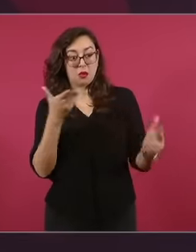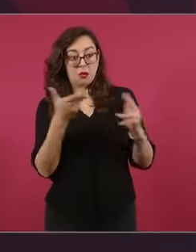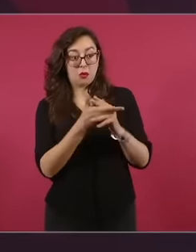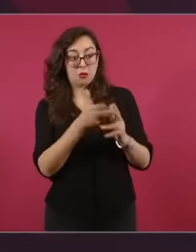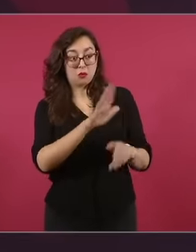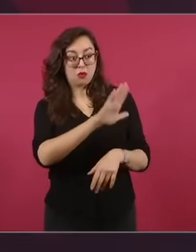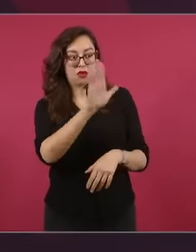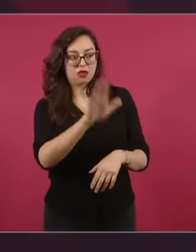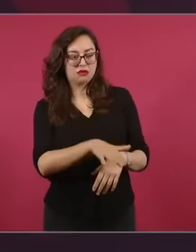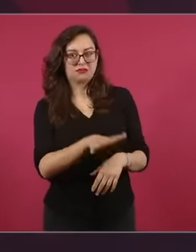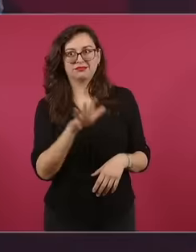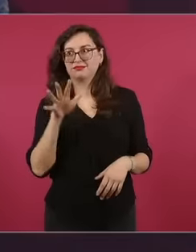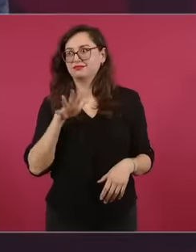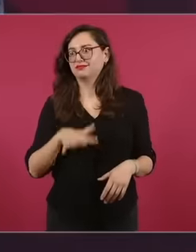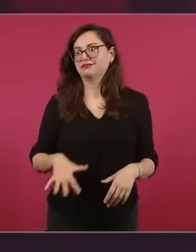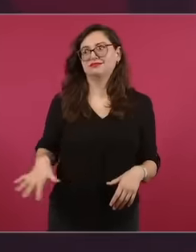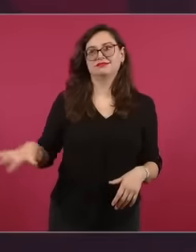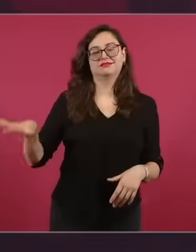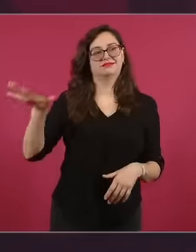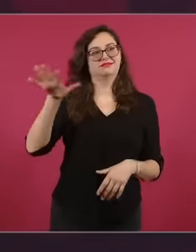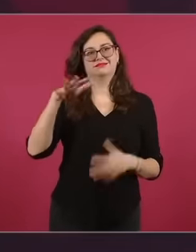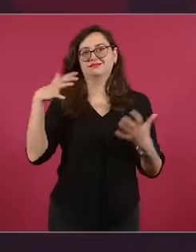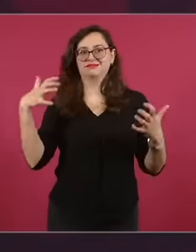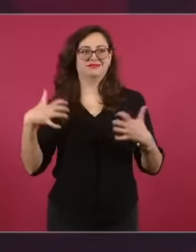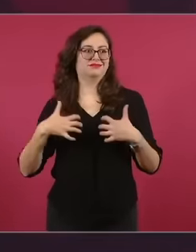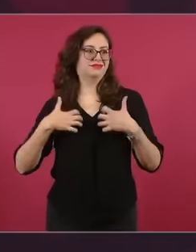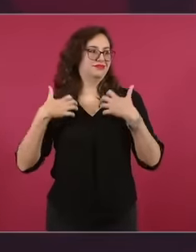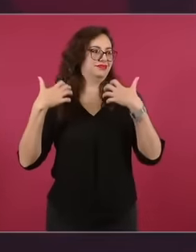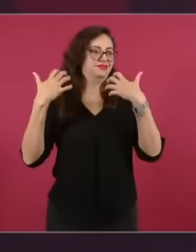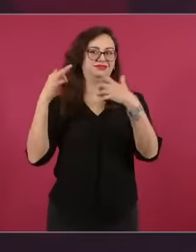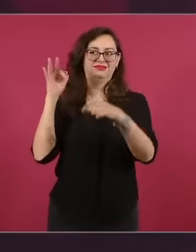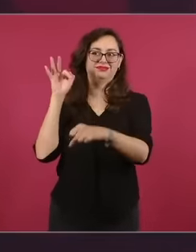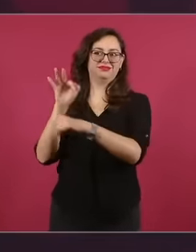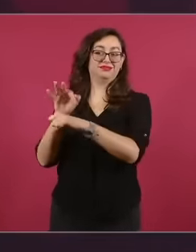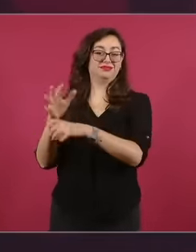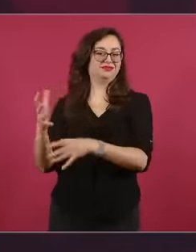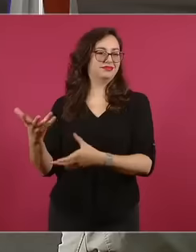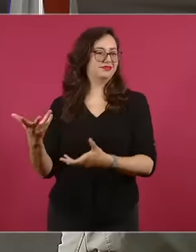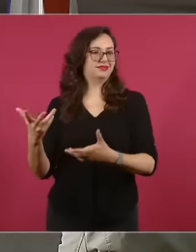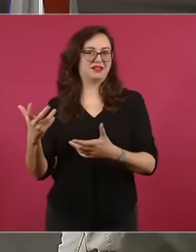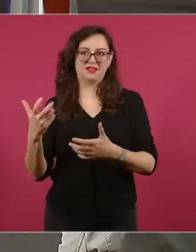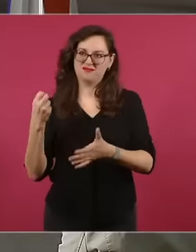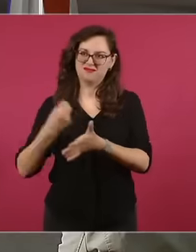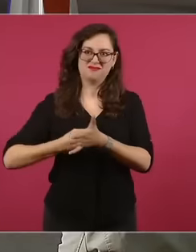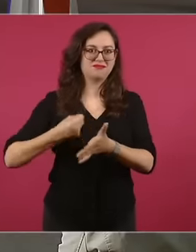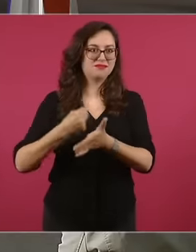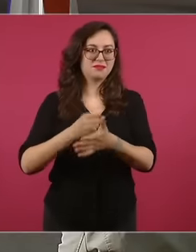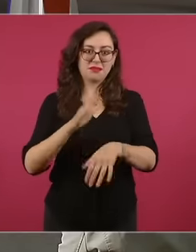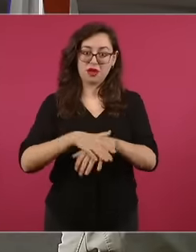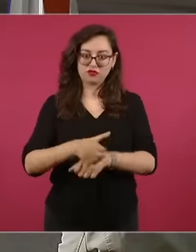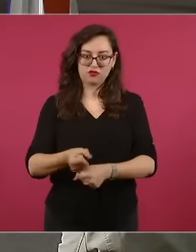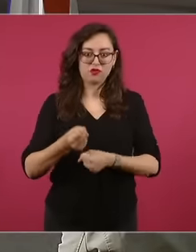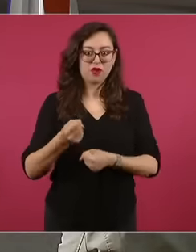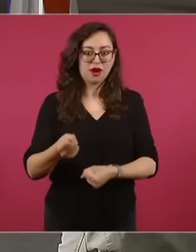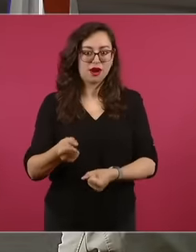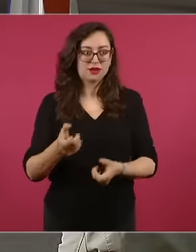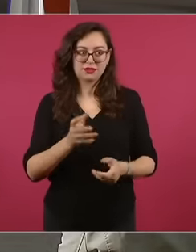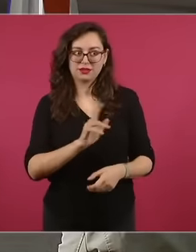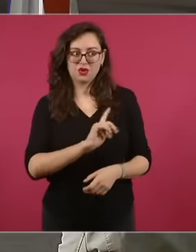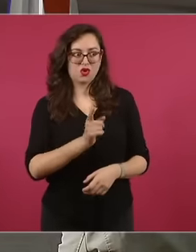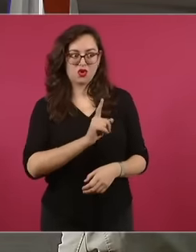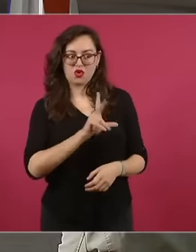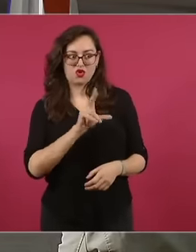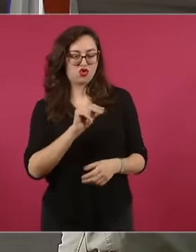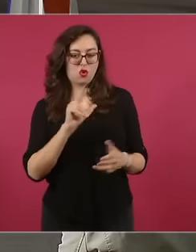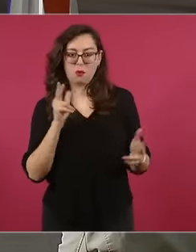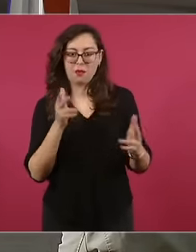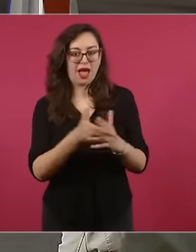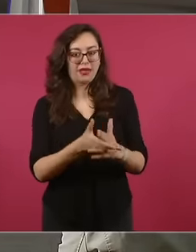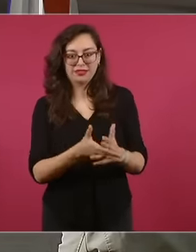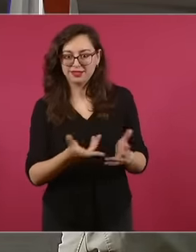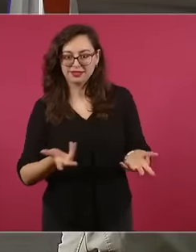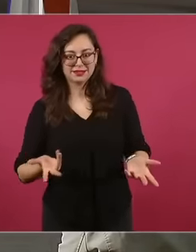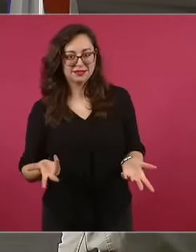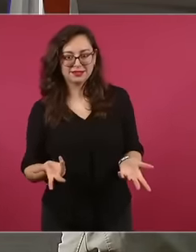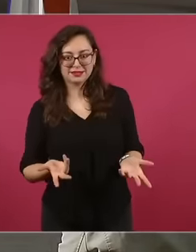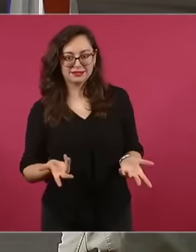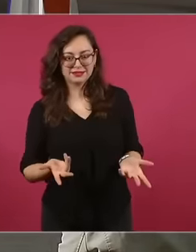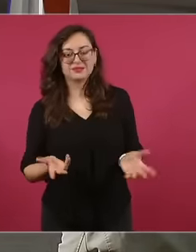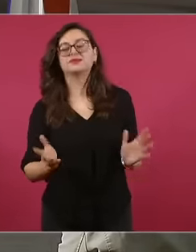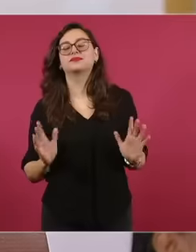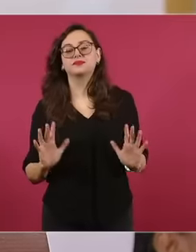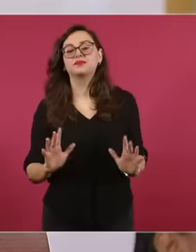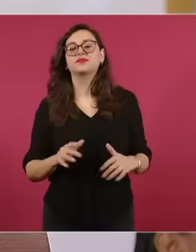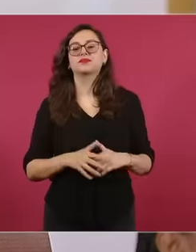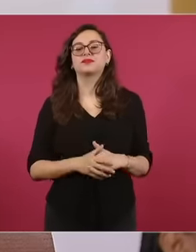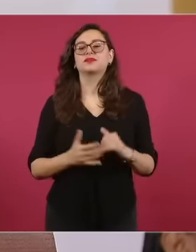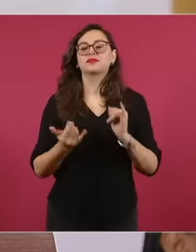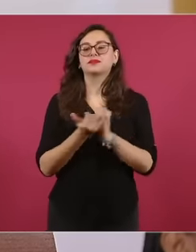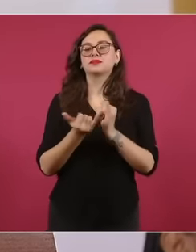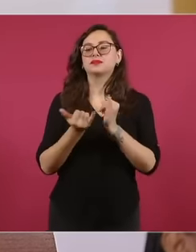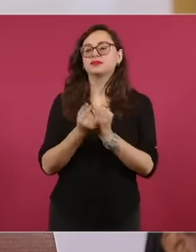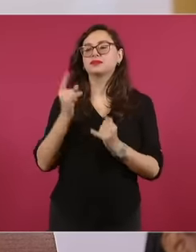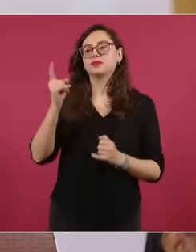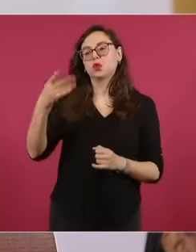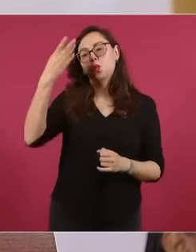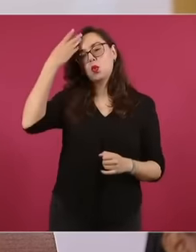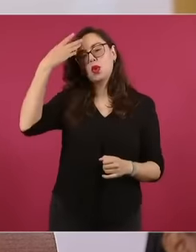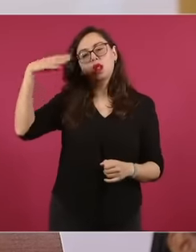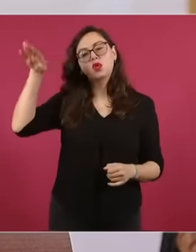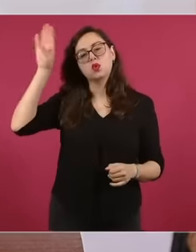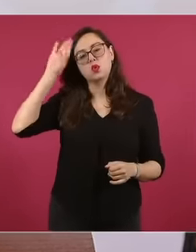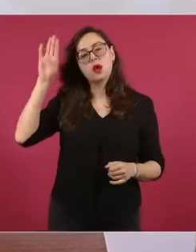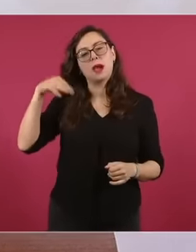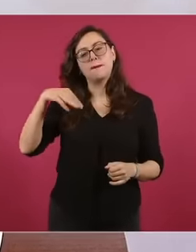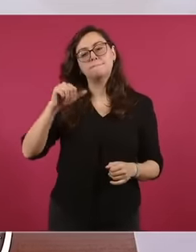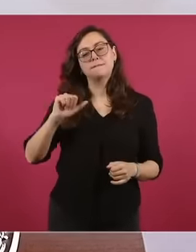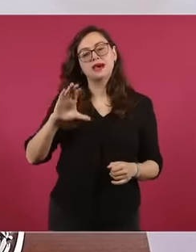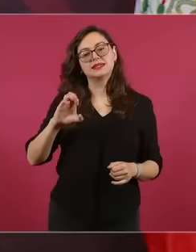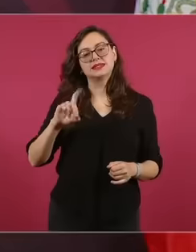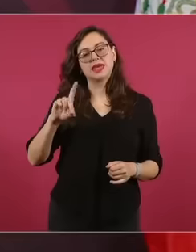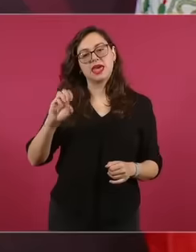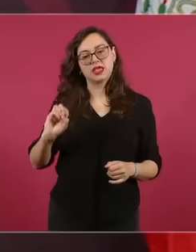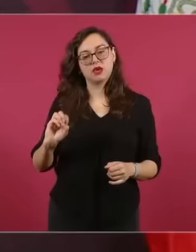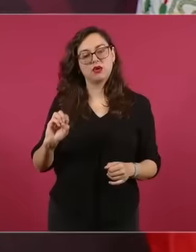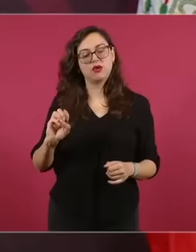a fighter. " for the independence of Cuba but there was this provoked by their